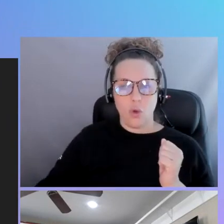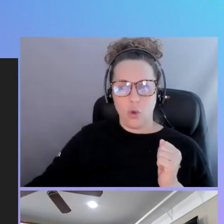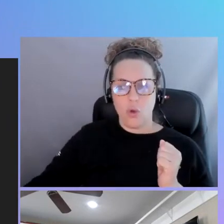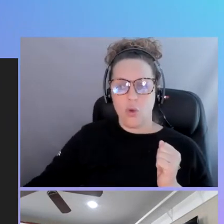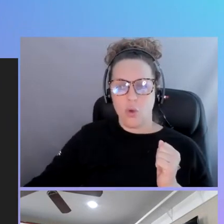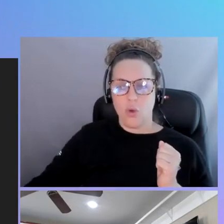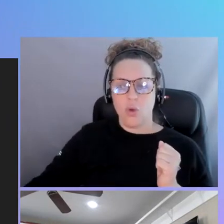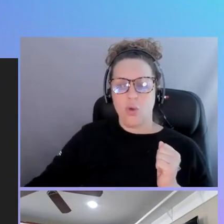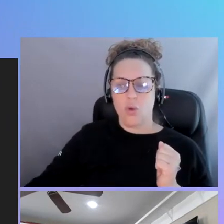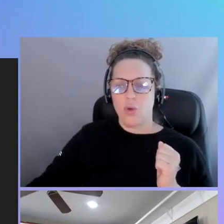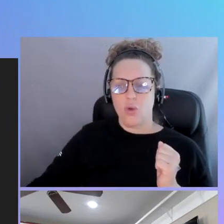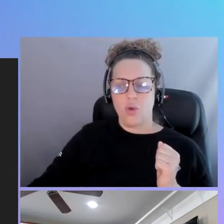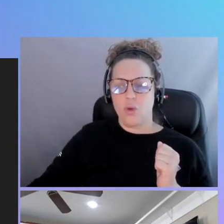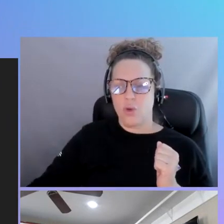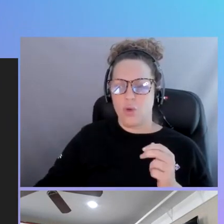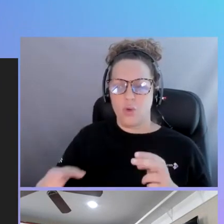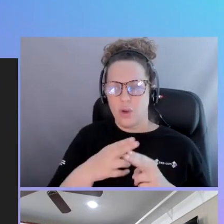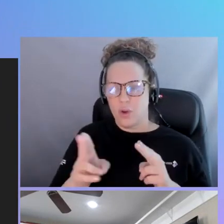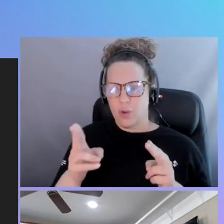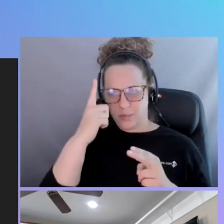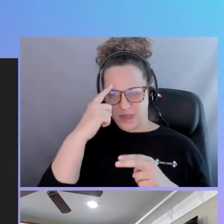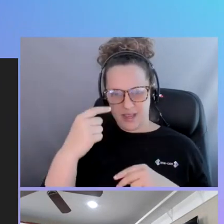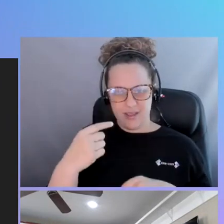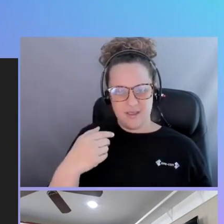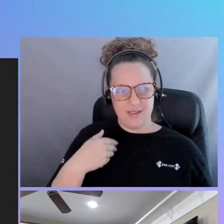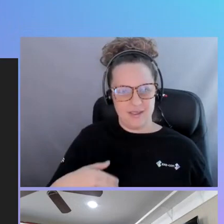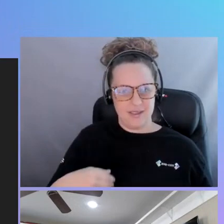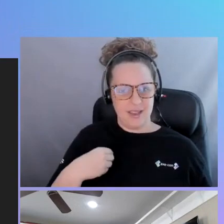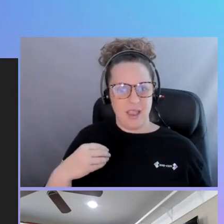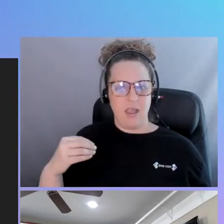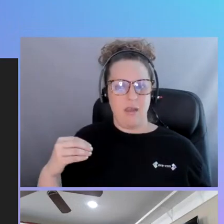Patrick, is a more senior type person, I did forget something